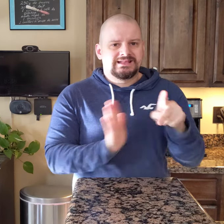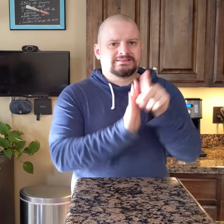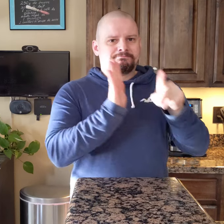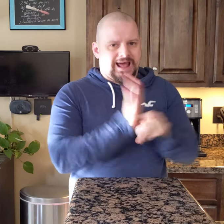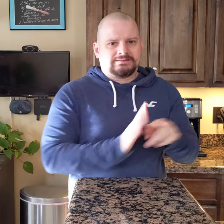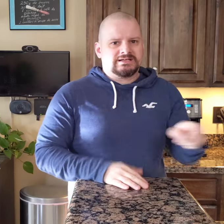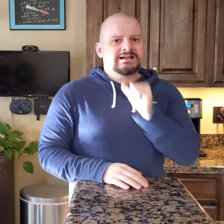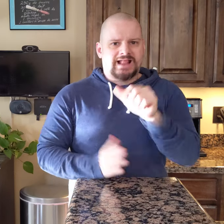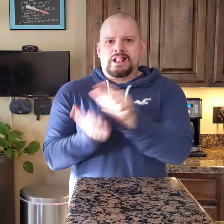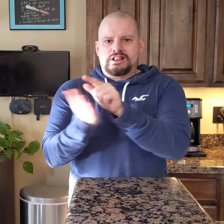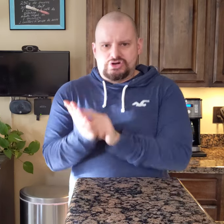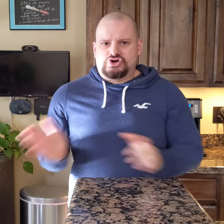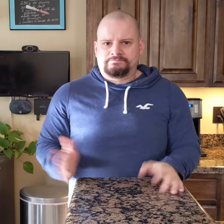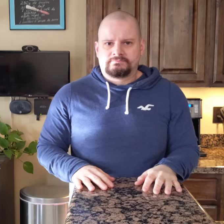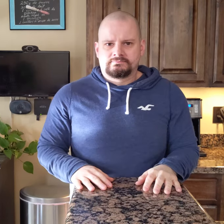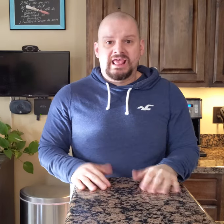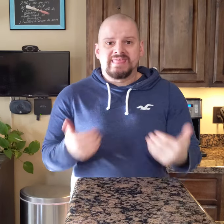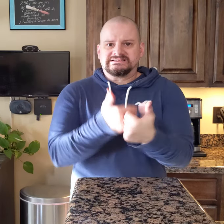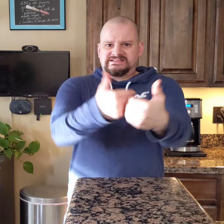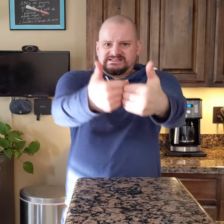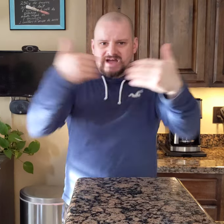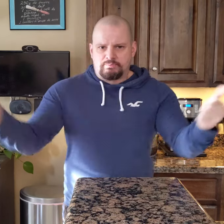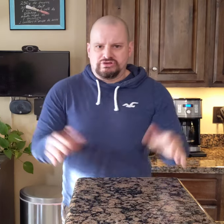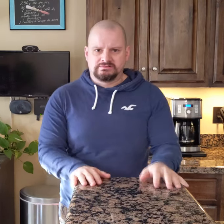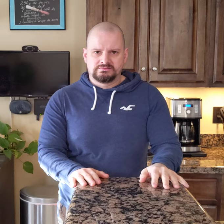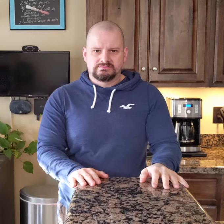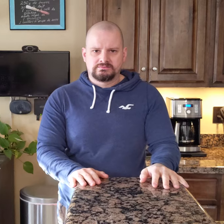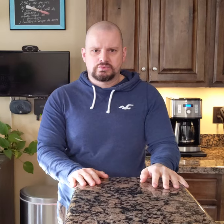It's the policy, not the law. Those are separate matters.